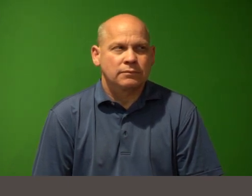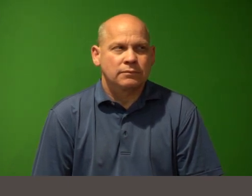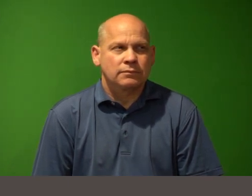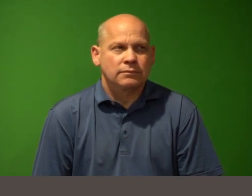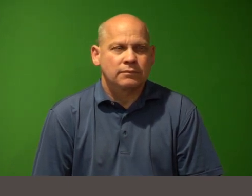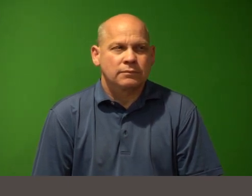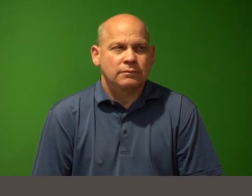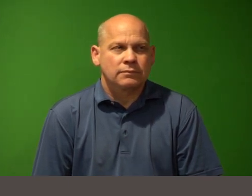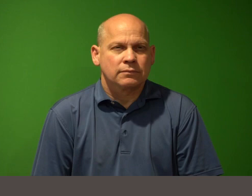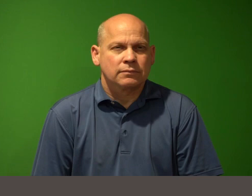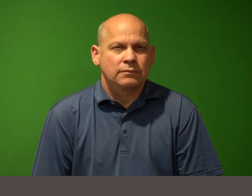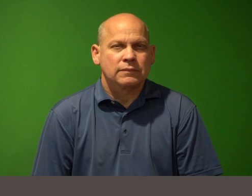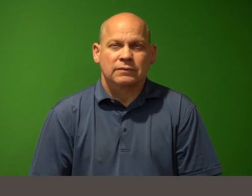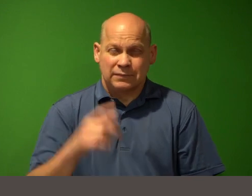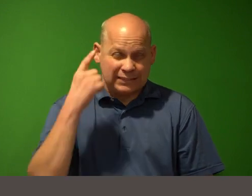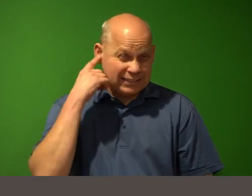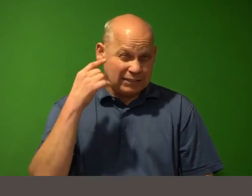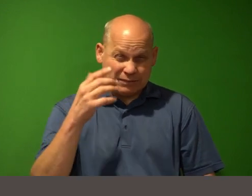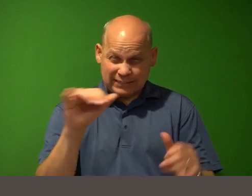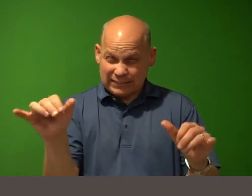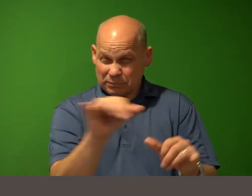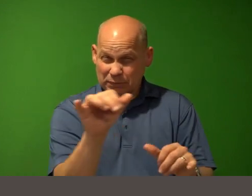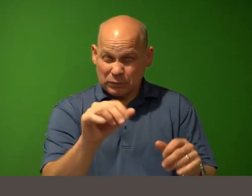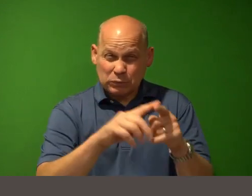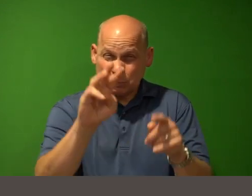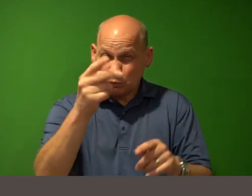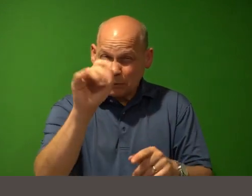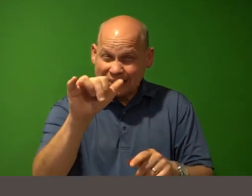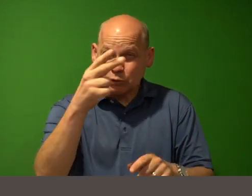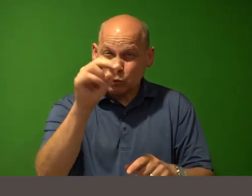Doesn't it sound similar to Whitney Houston's I'm Your Baby Tonight?